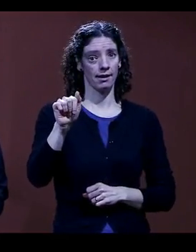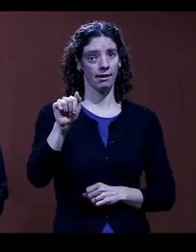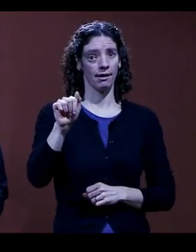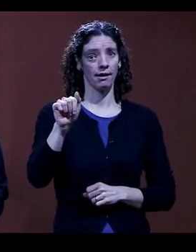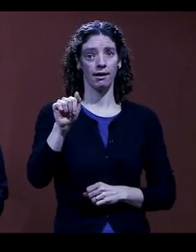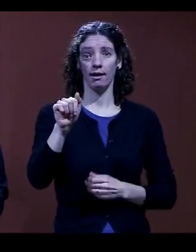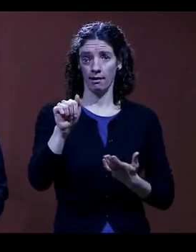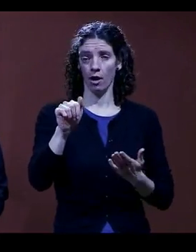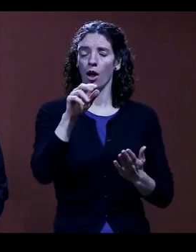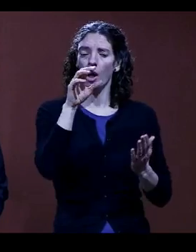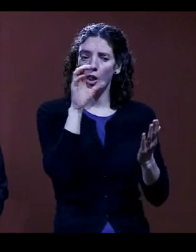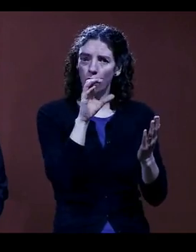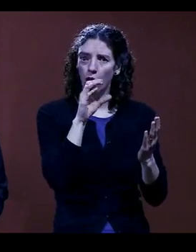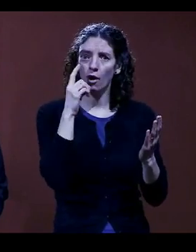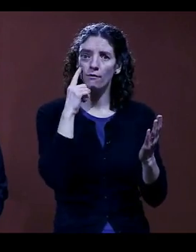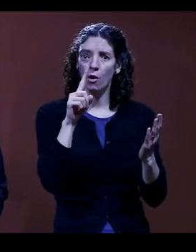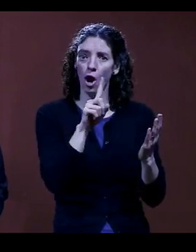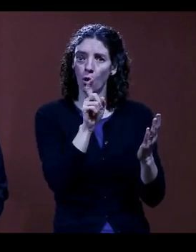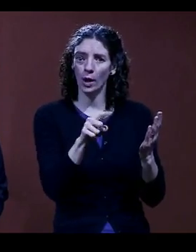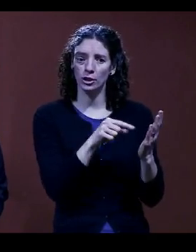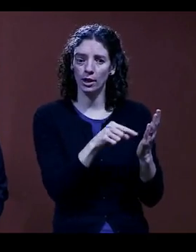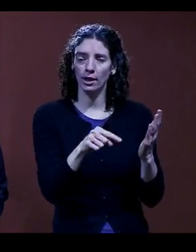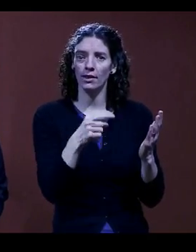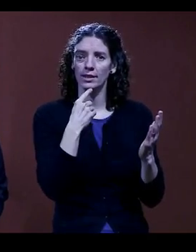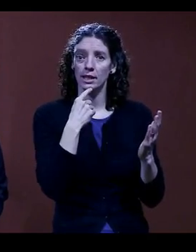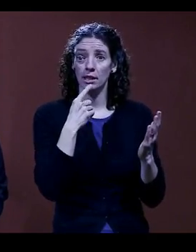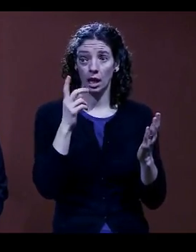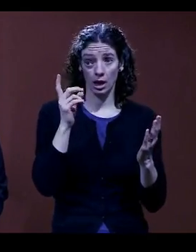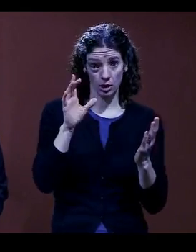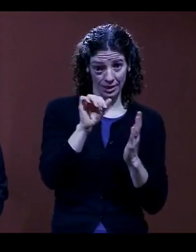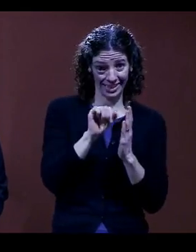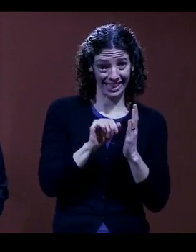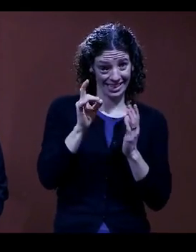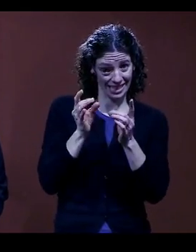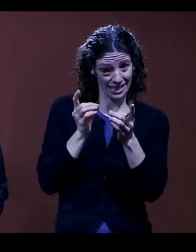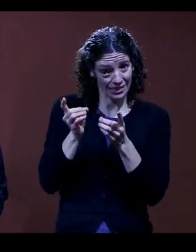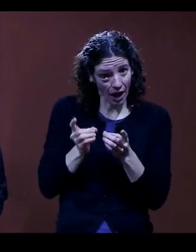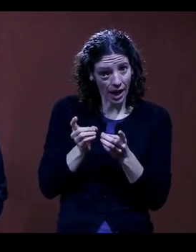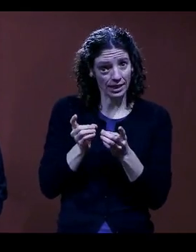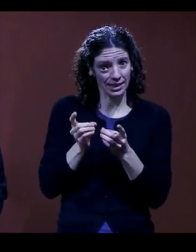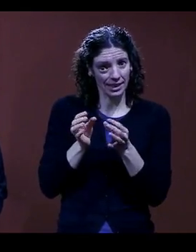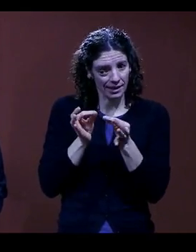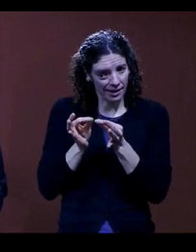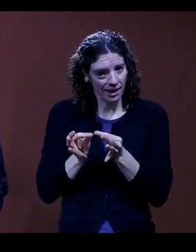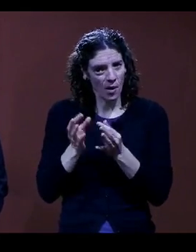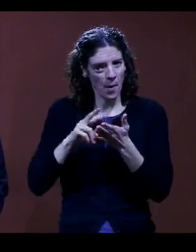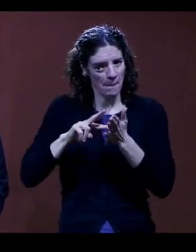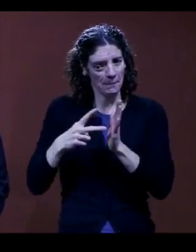that say, How has your state defined the respondents? Again, this information is critical in making sure